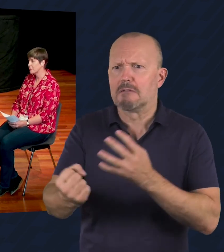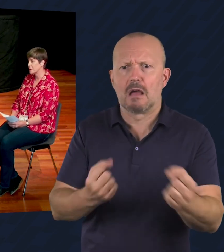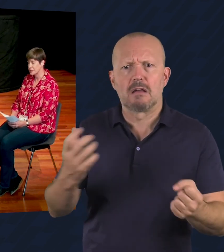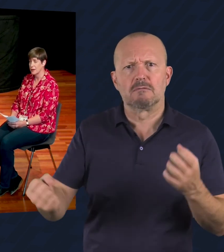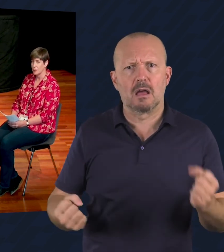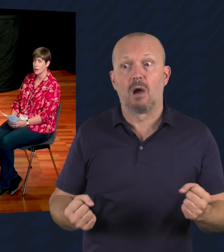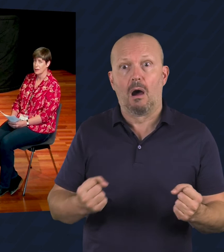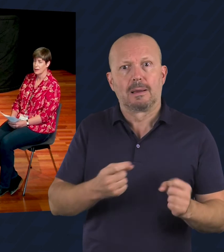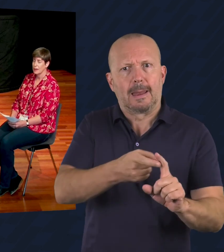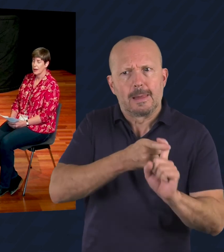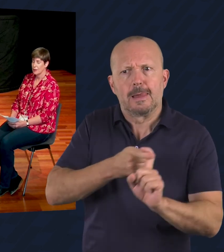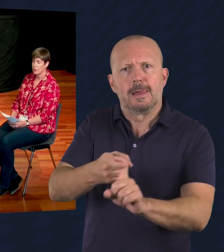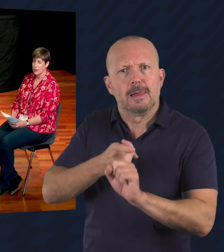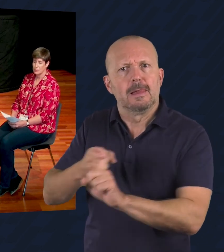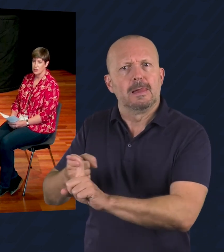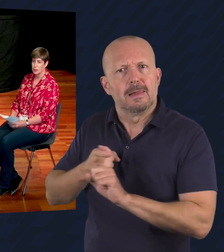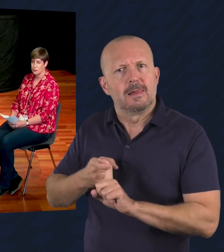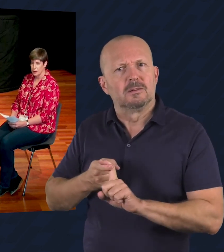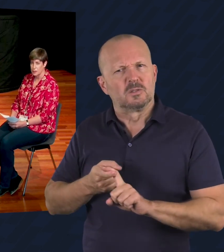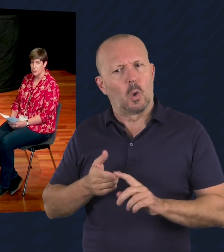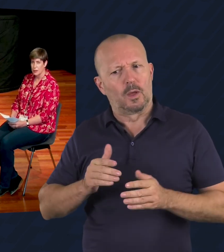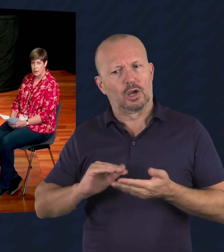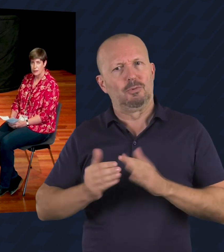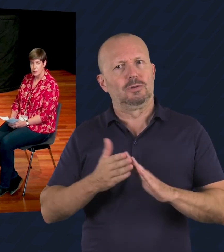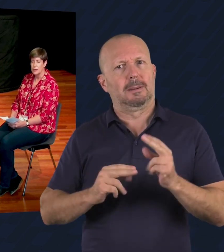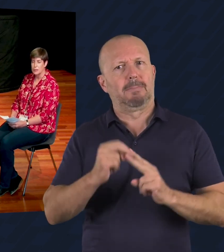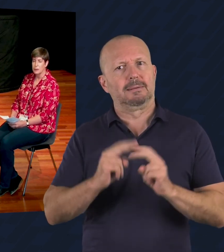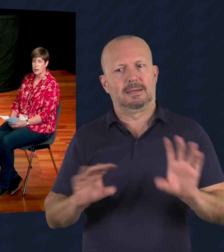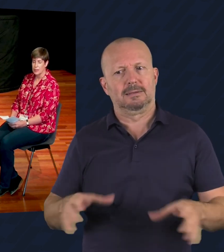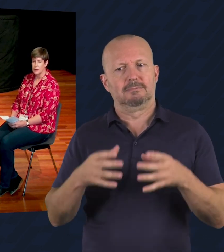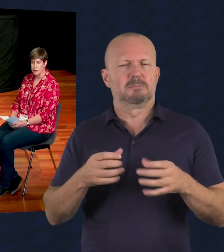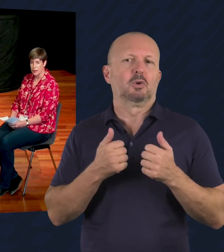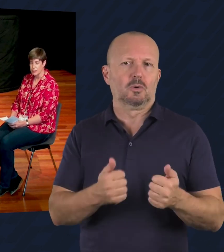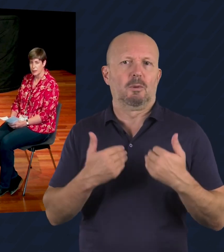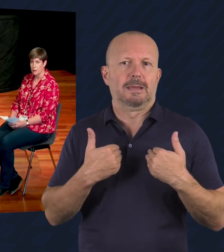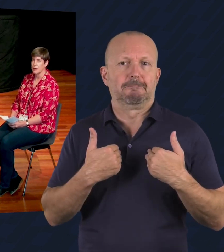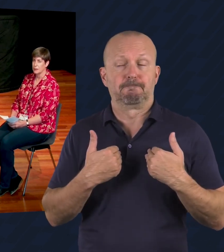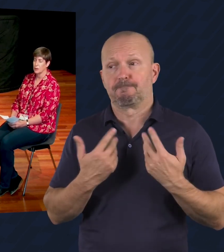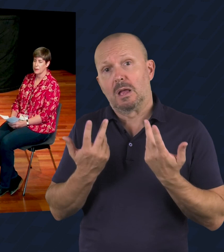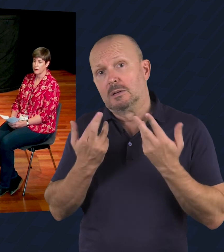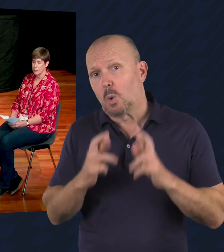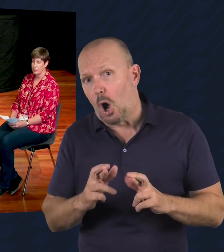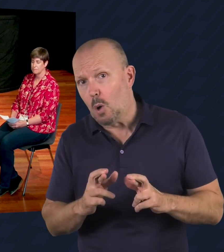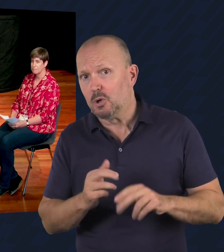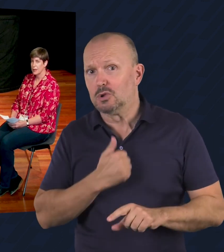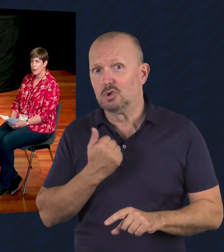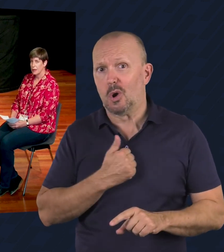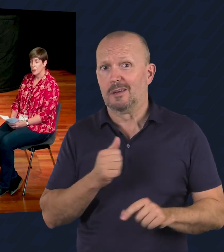staff member's had that we can make the most of. So, the community building aspect of it has been a really important thing for me.